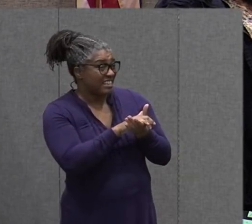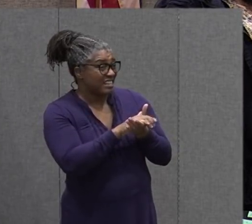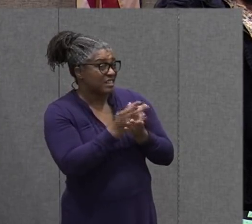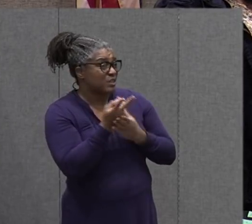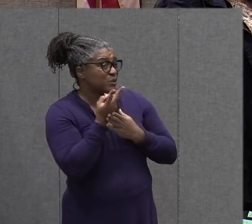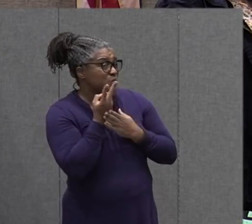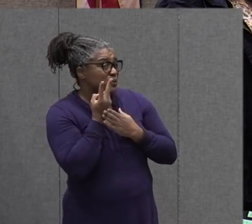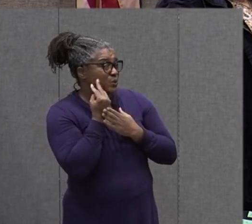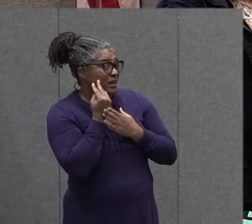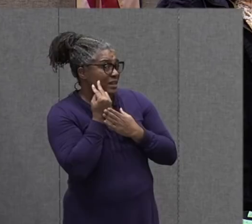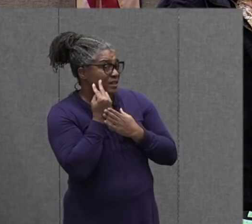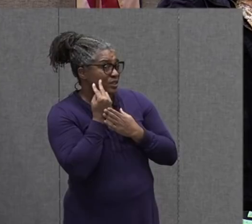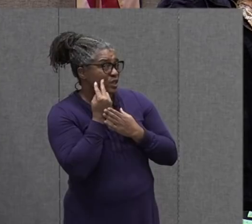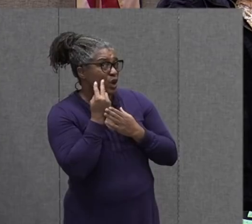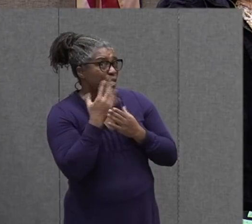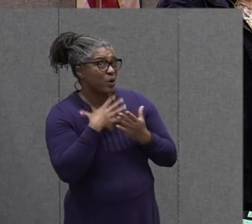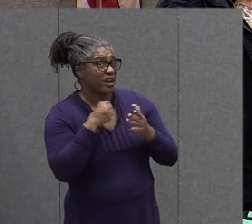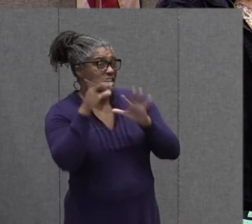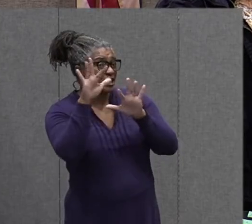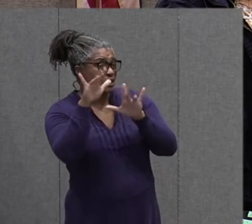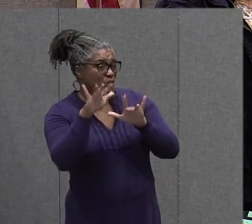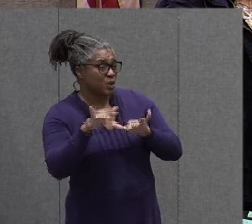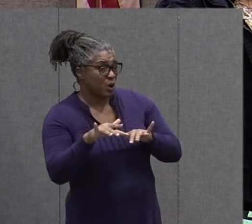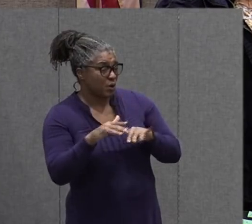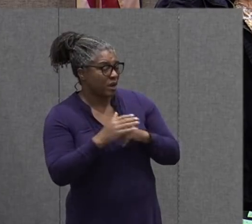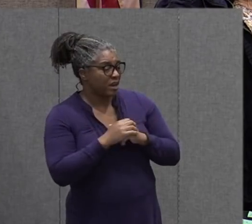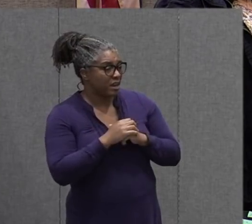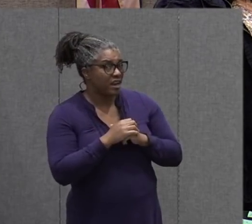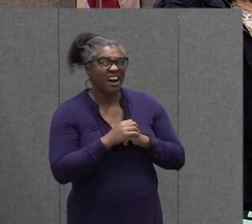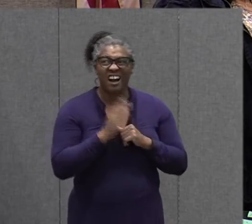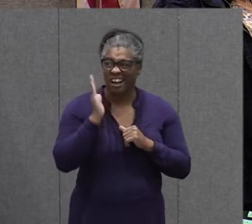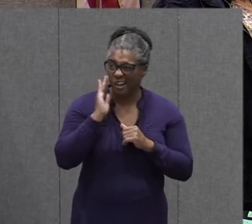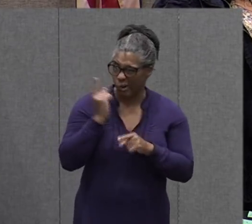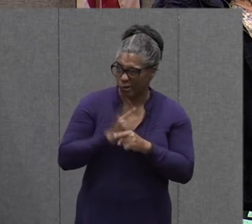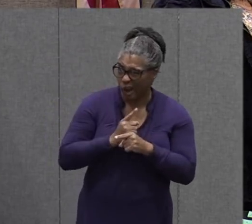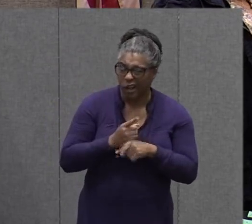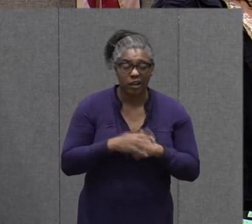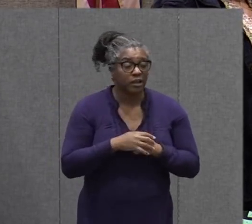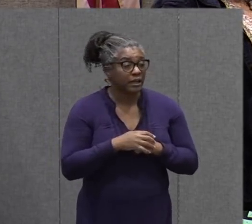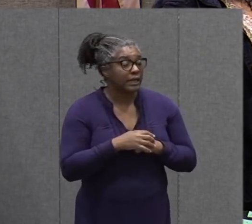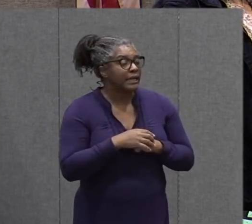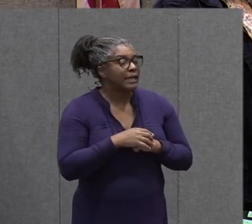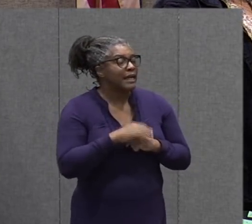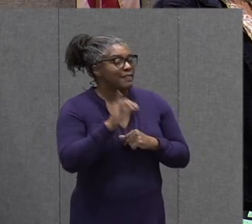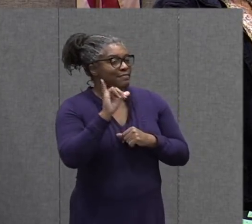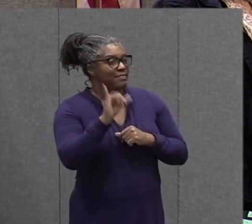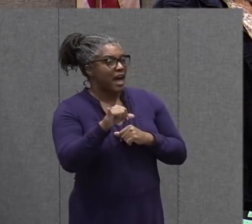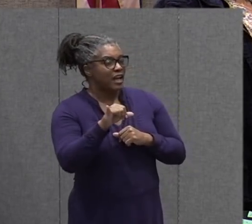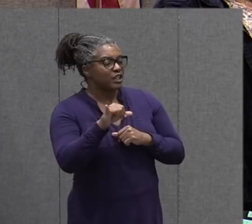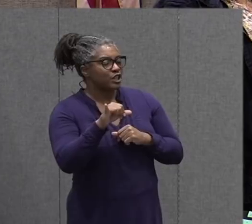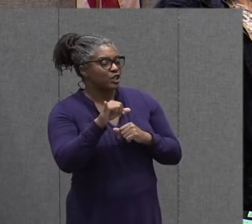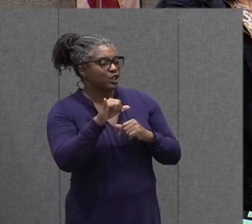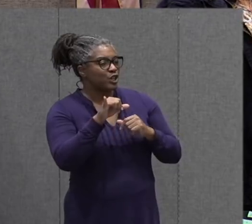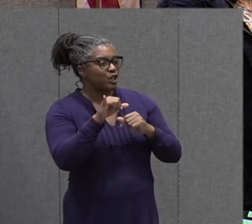[Miss Martindale] And it was such a nice soft snow that it almost danced on my windshield.